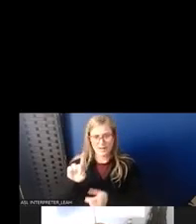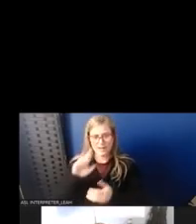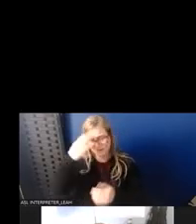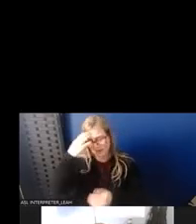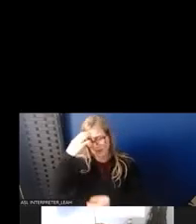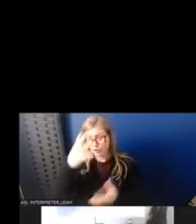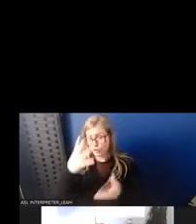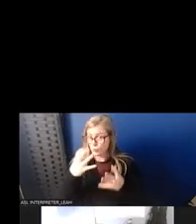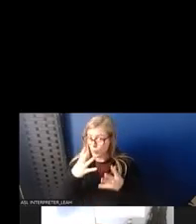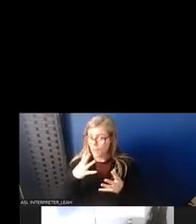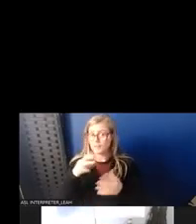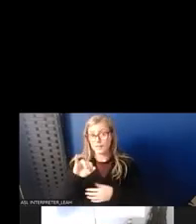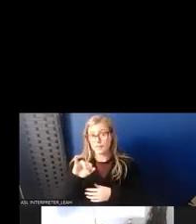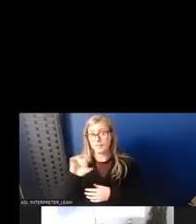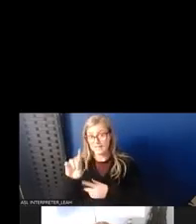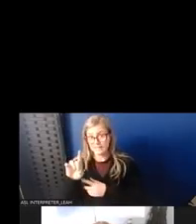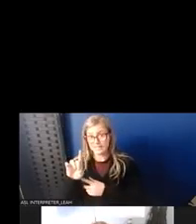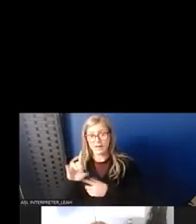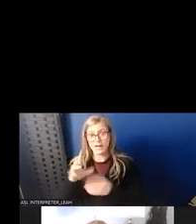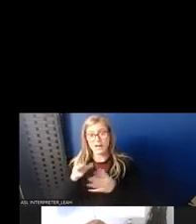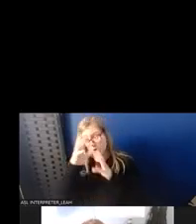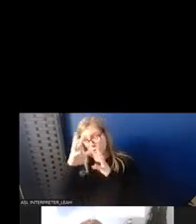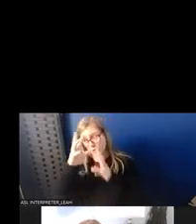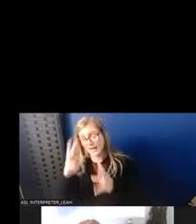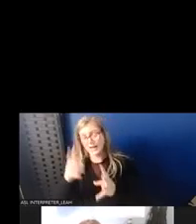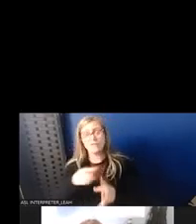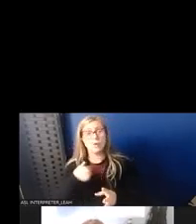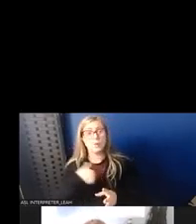be innovative, we really have to kind of think about how we are